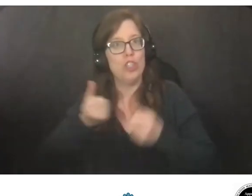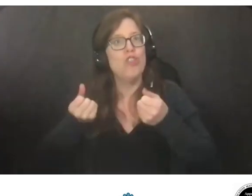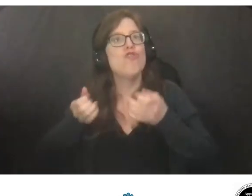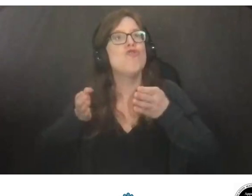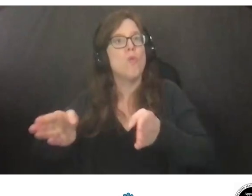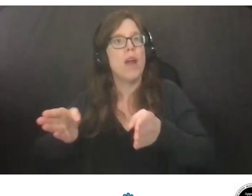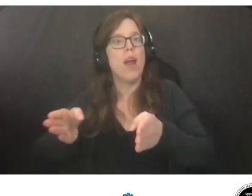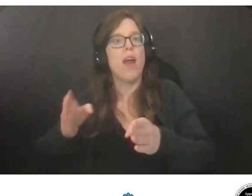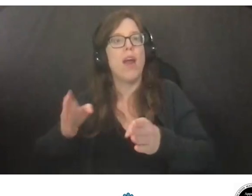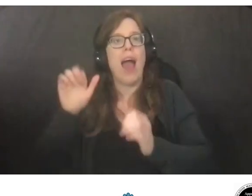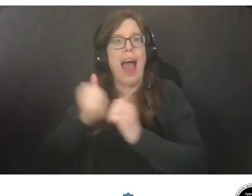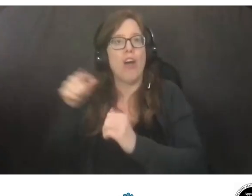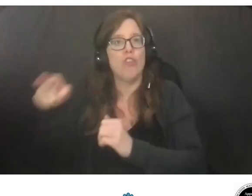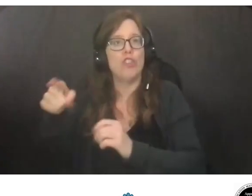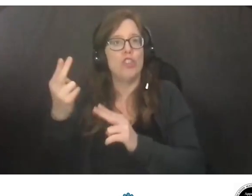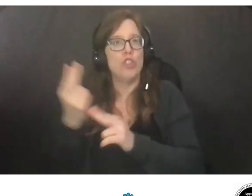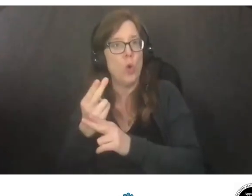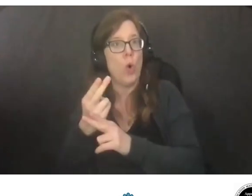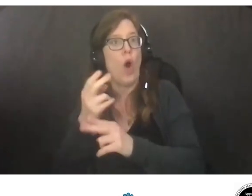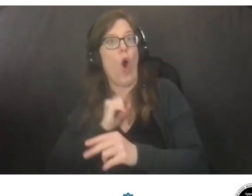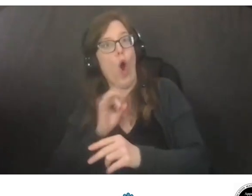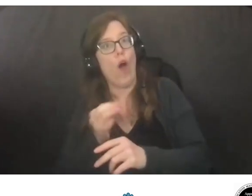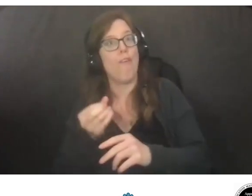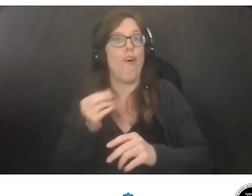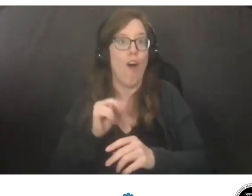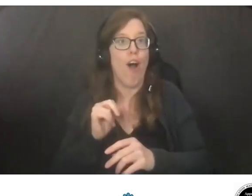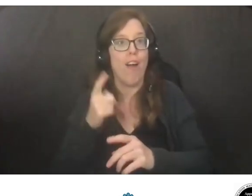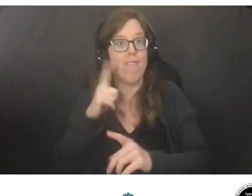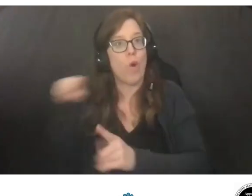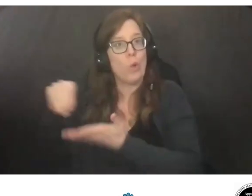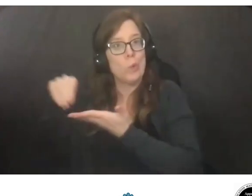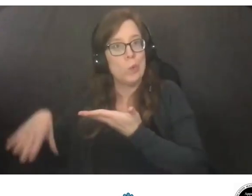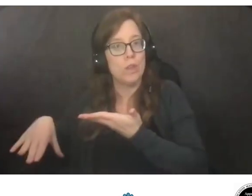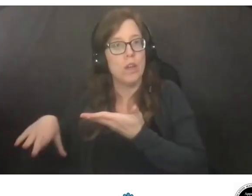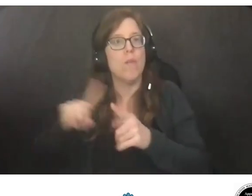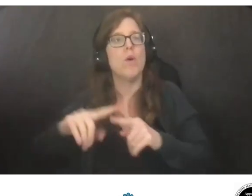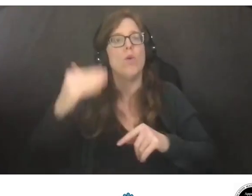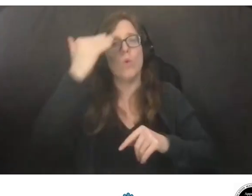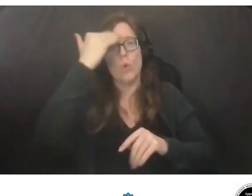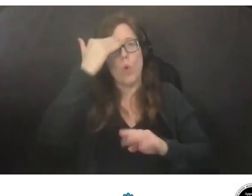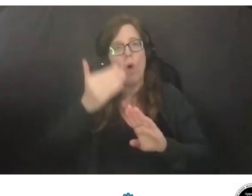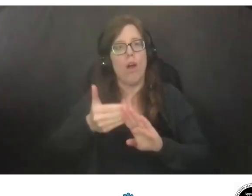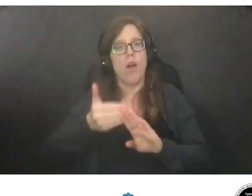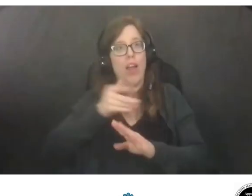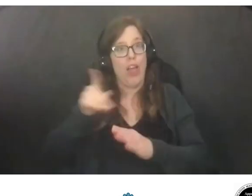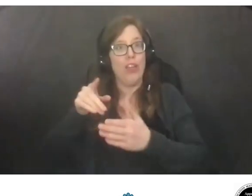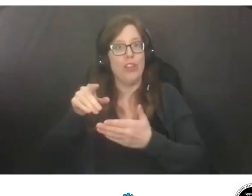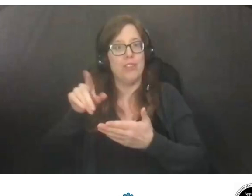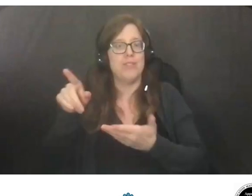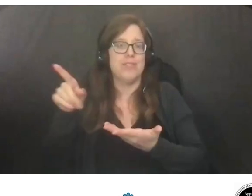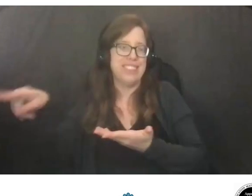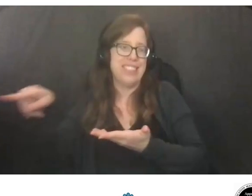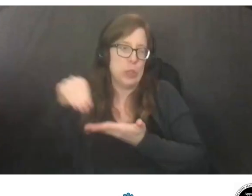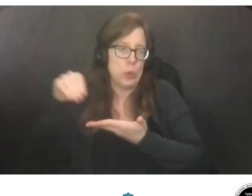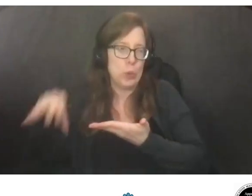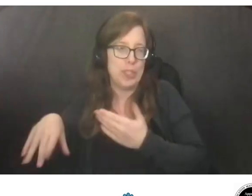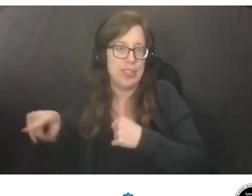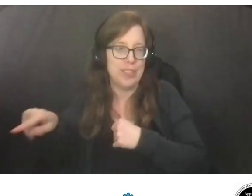and what she would need to...to use that for. And so, knowing that this student...this student,